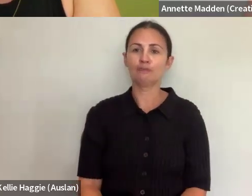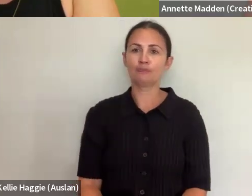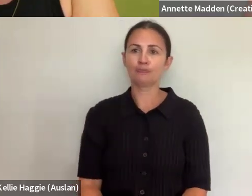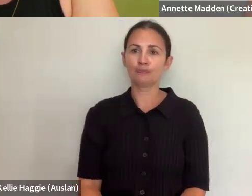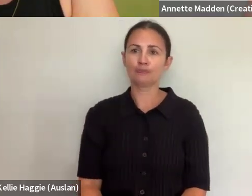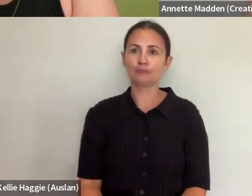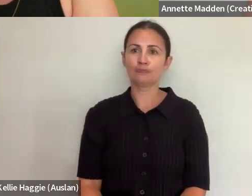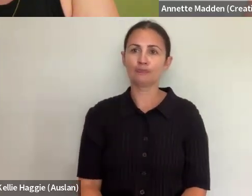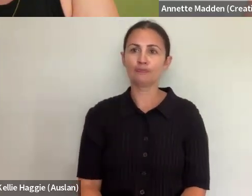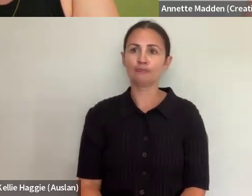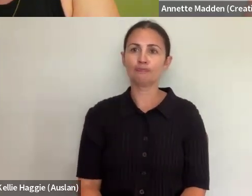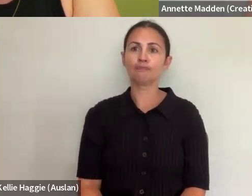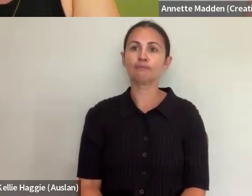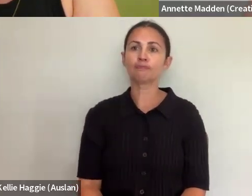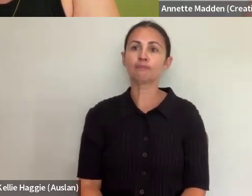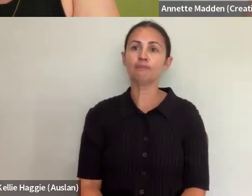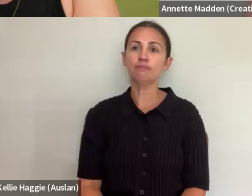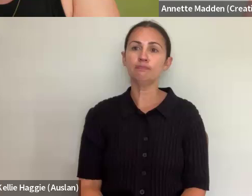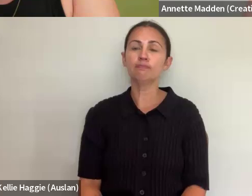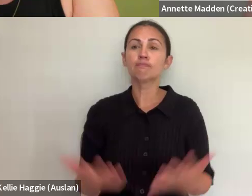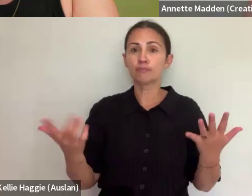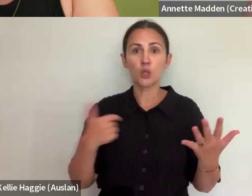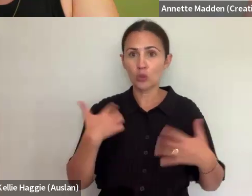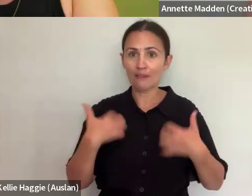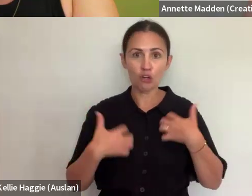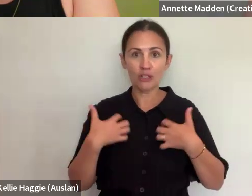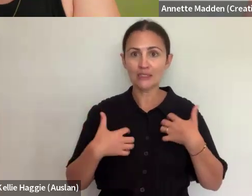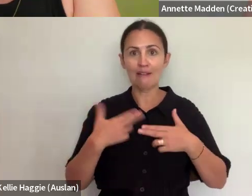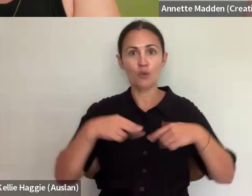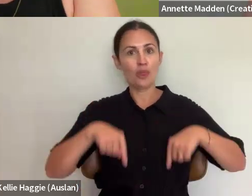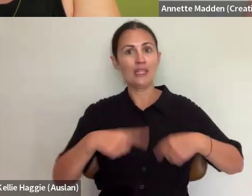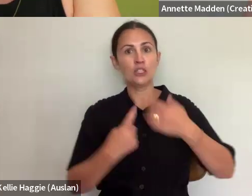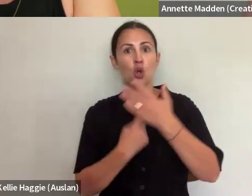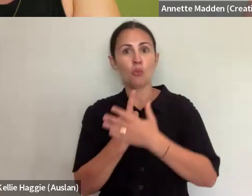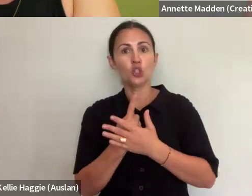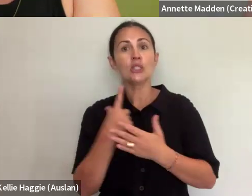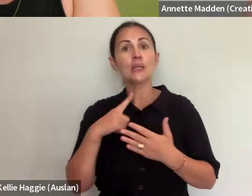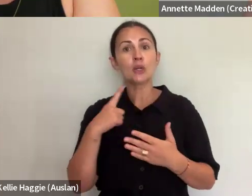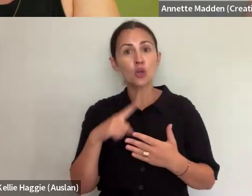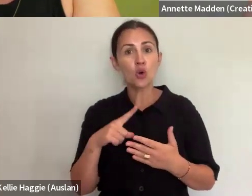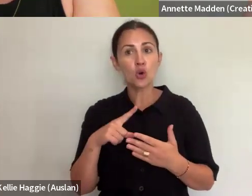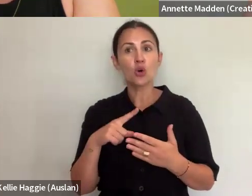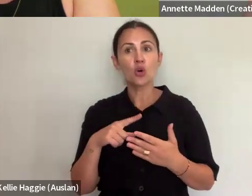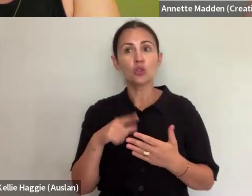and how you plan your year annual program of activity.